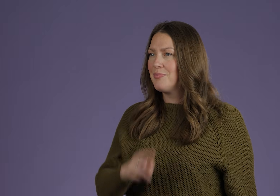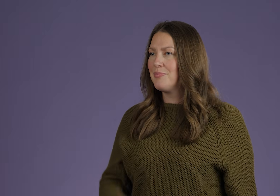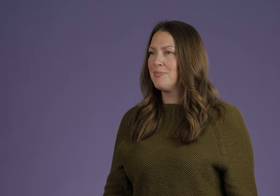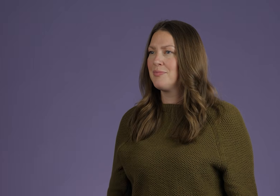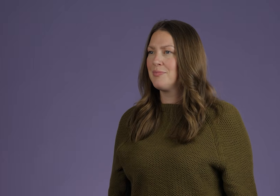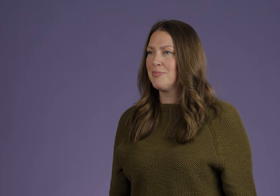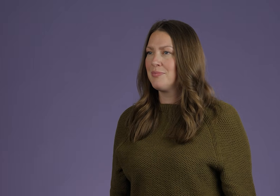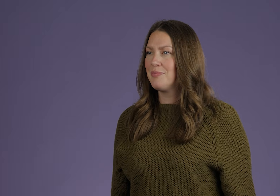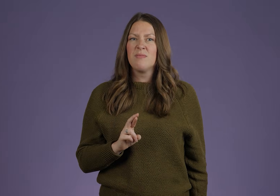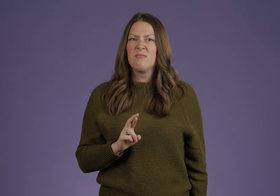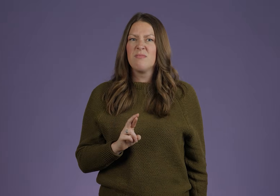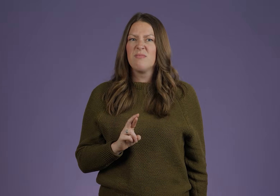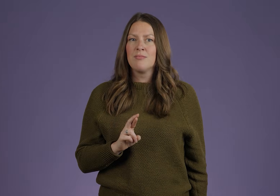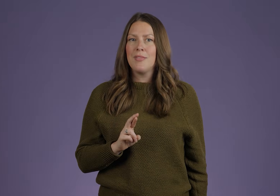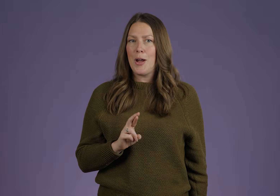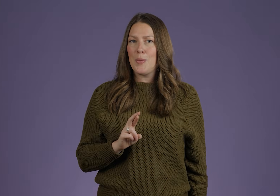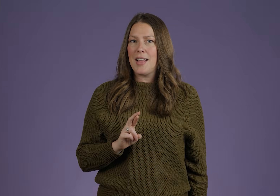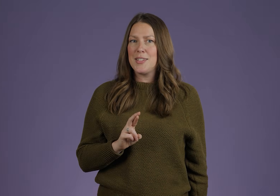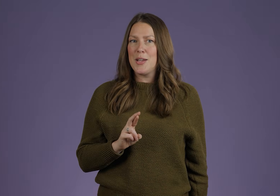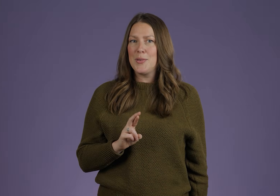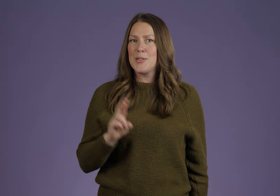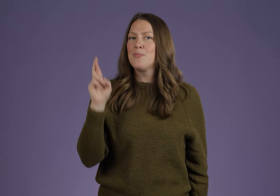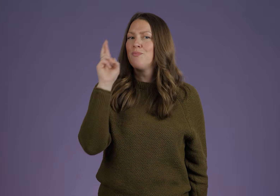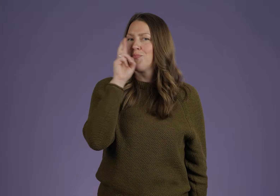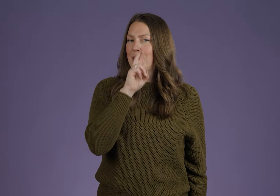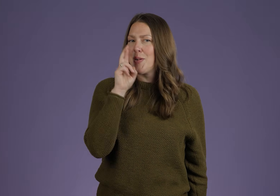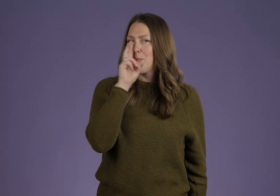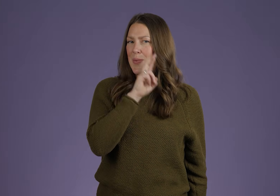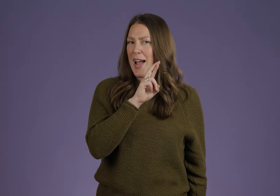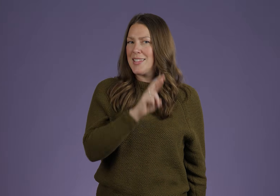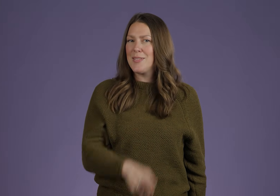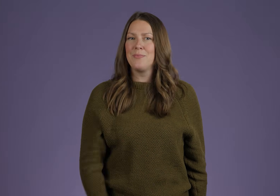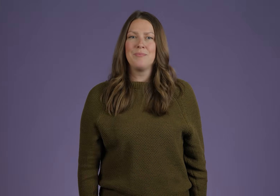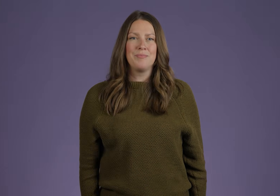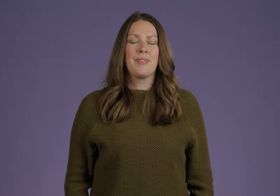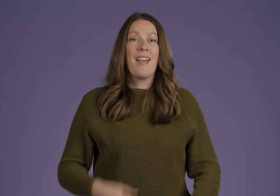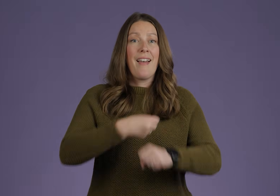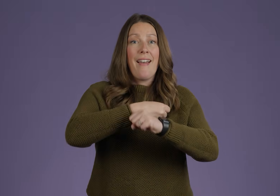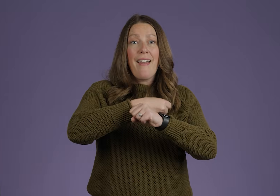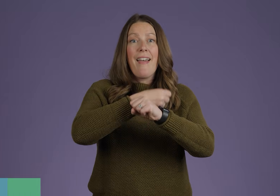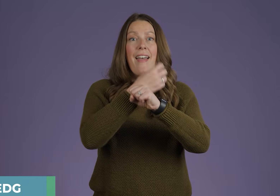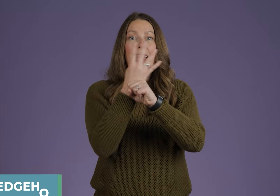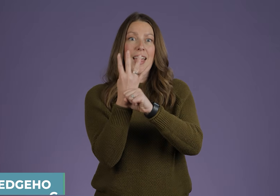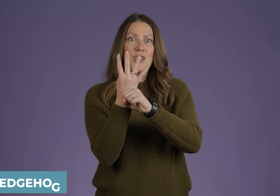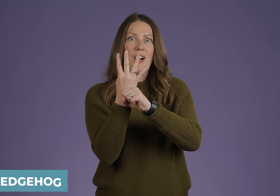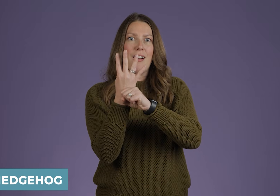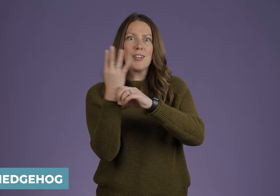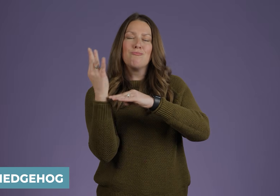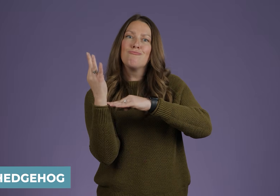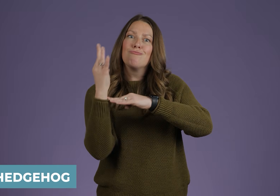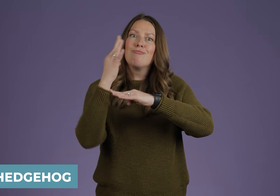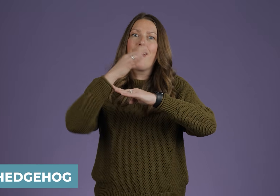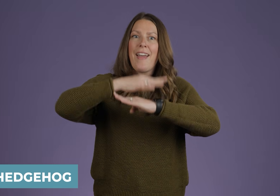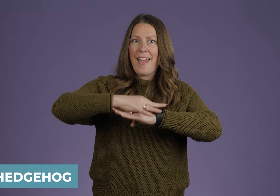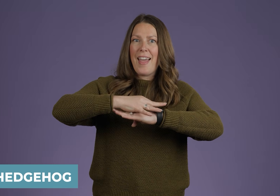nose. Think of a rat's nose. Rat.